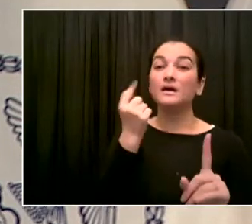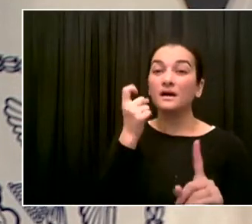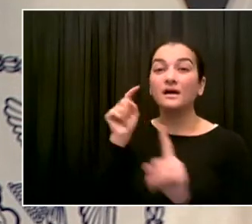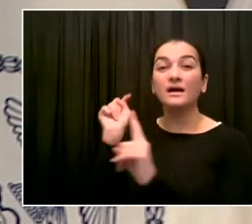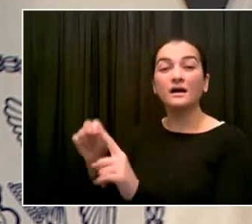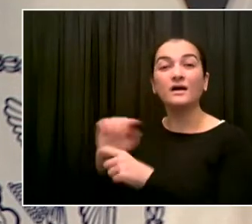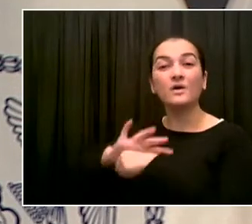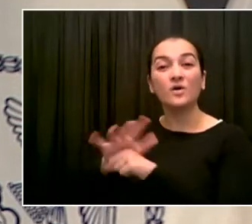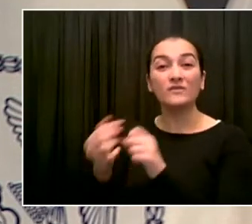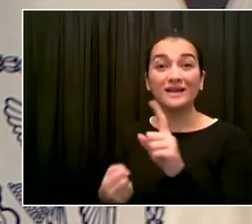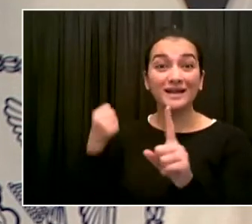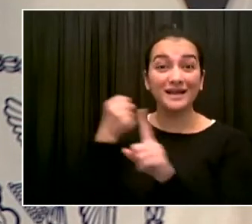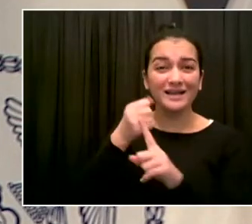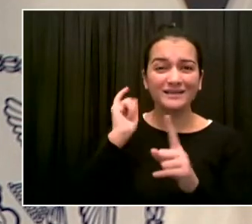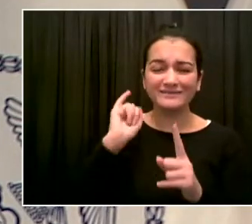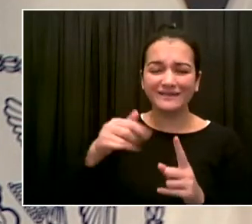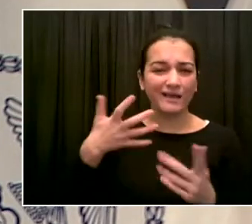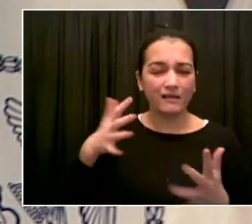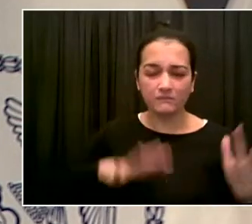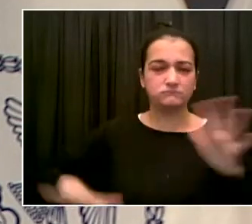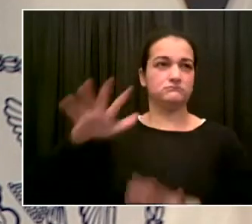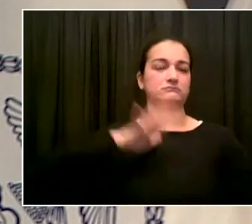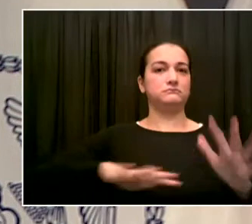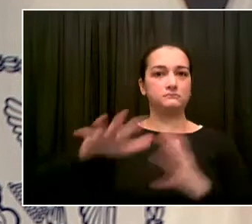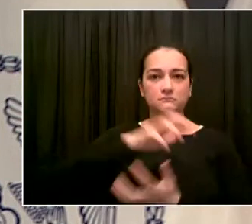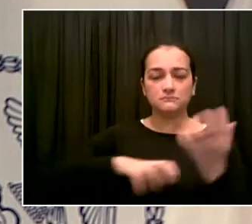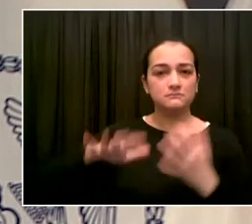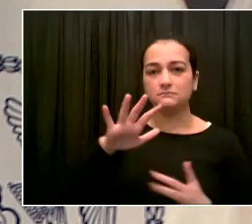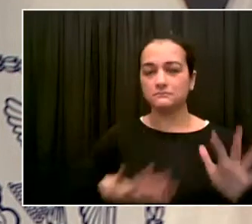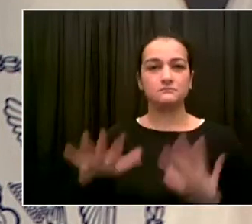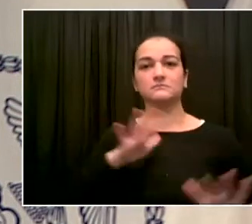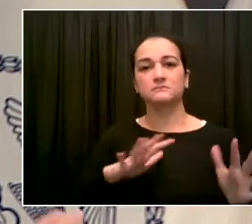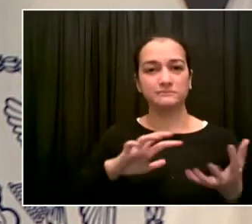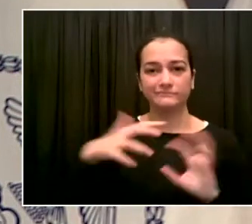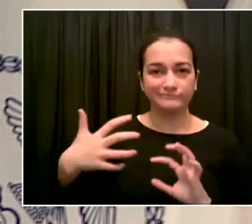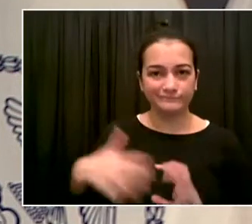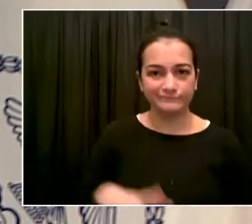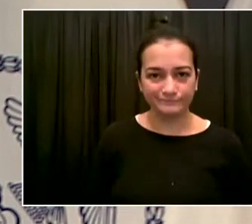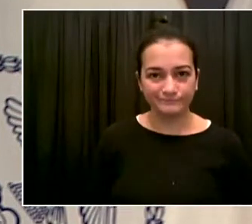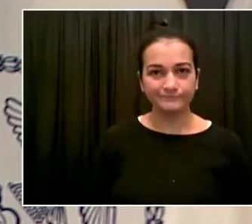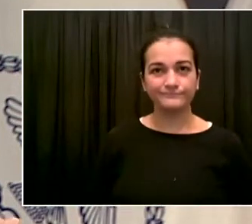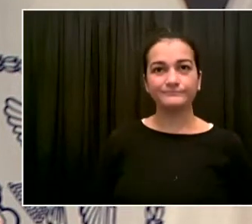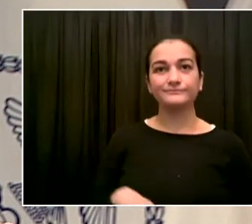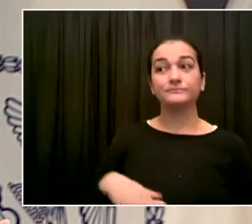UNQUESTIONABLY NOW HAS THE PANDEMICM ADE EVERYTHING WORSE FOR EVERYBODY? YES BUT IT DOES NOT ERASE THE